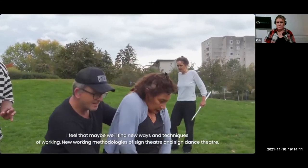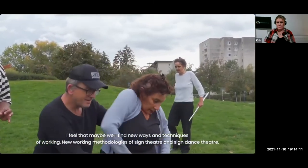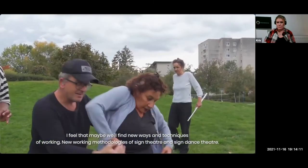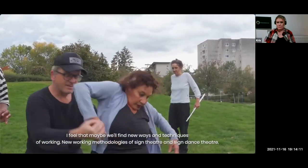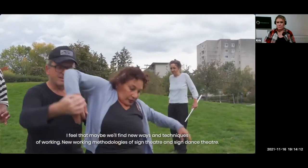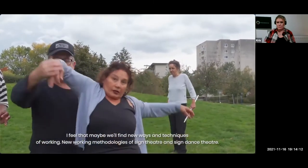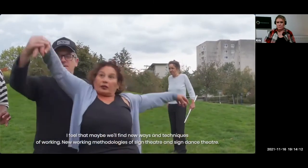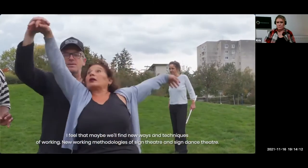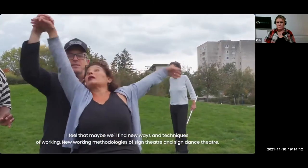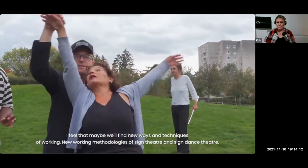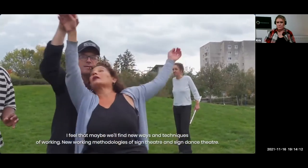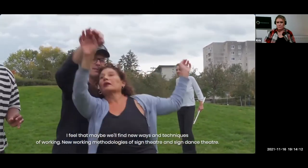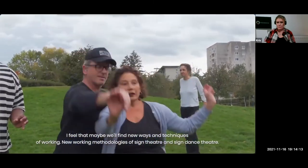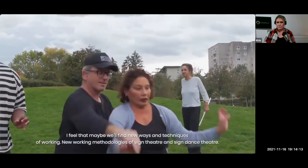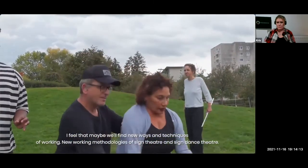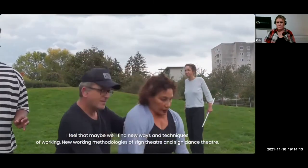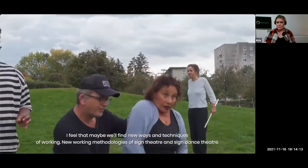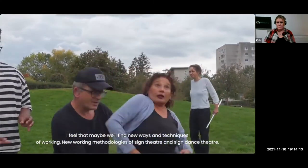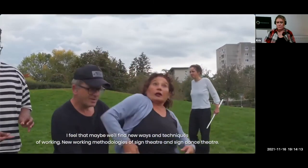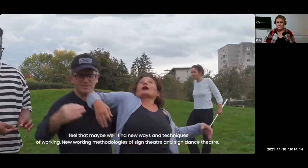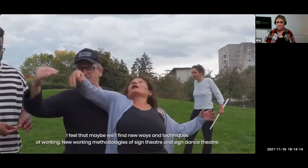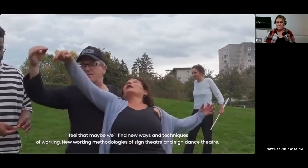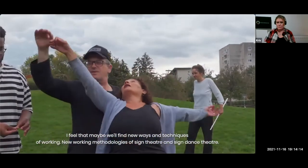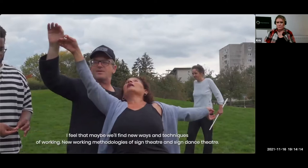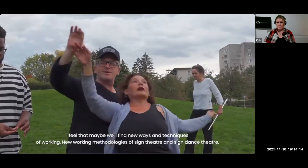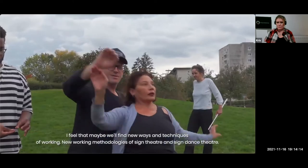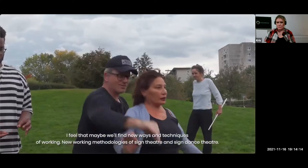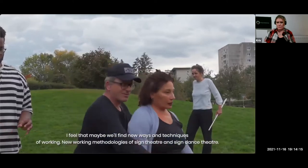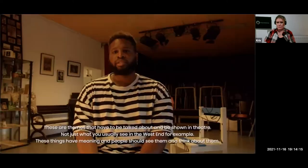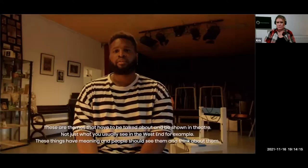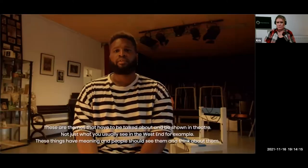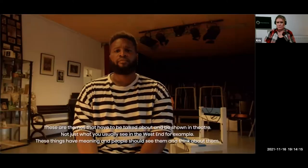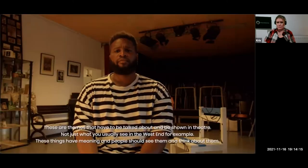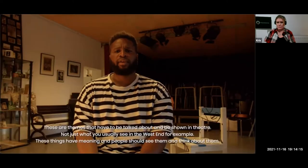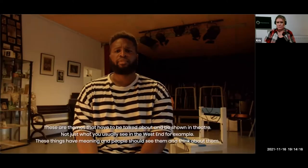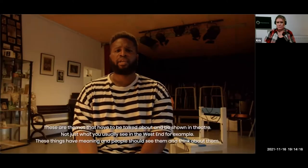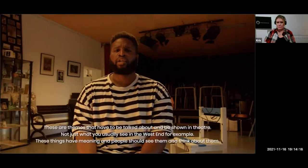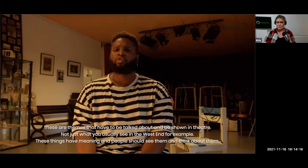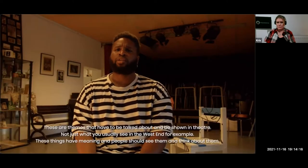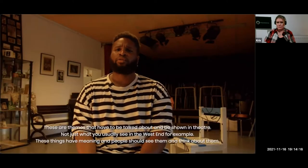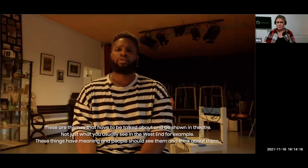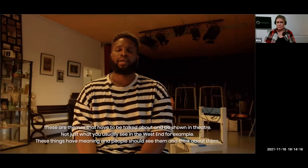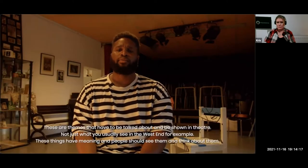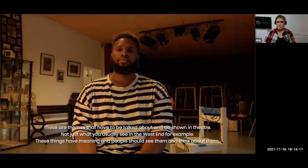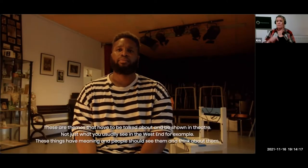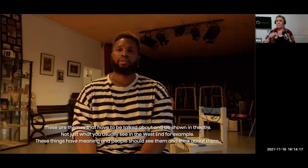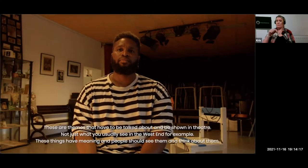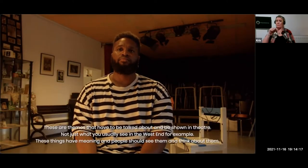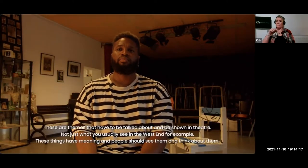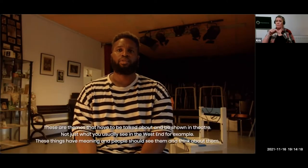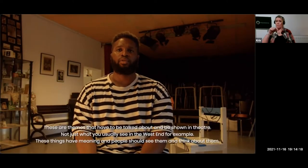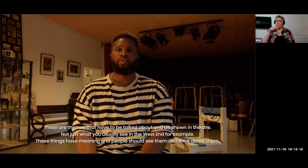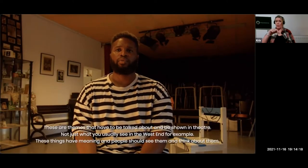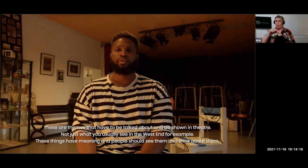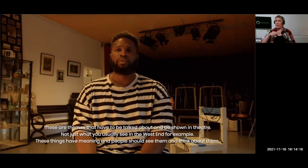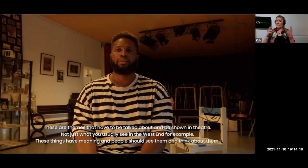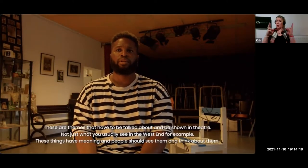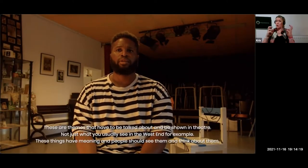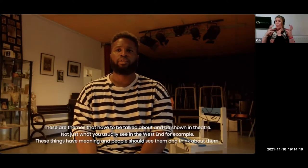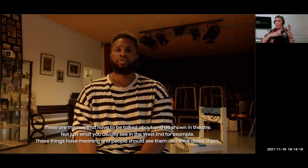I think this evening, we would like to share with you a small excerpt of Oriente Plus and just to give you an idea of where we are at the moment and this really exciting project for me personally as a deaf person because I was really explored the relationship of sign